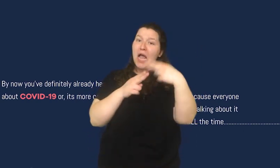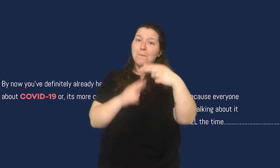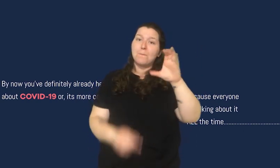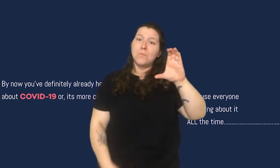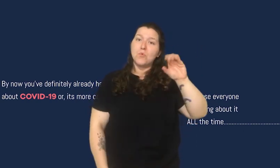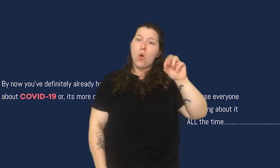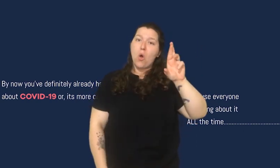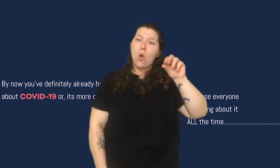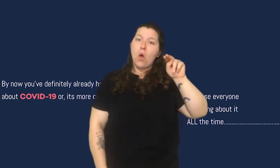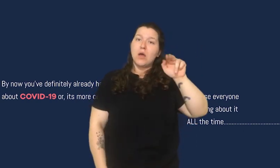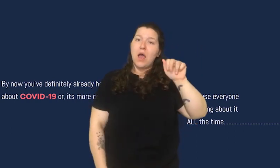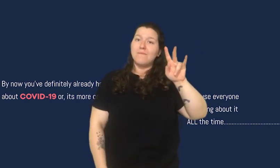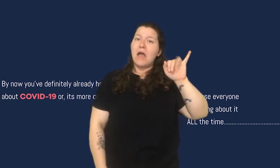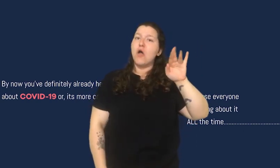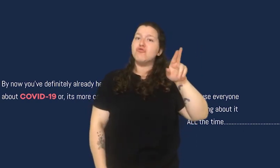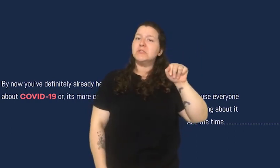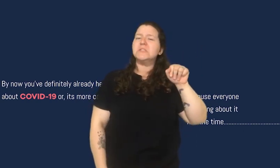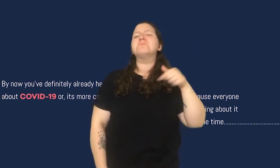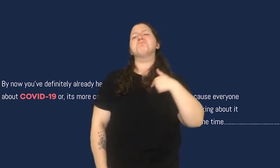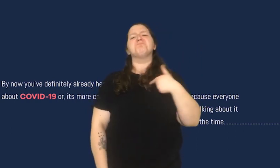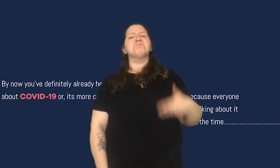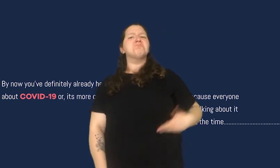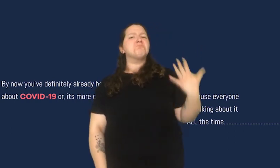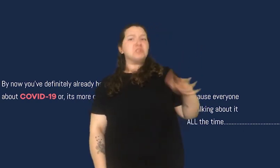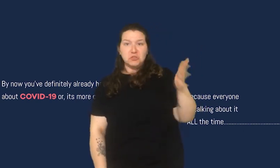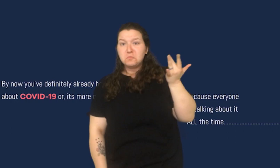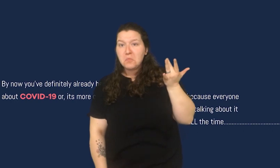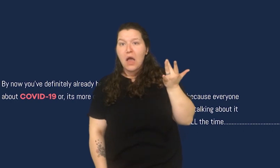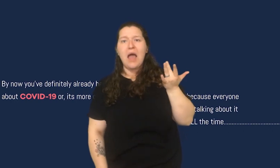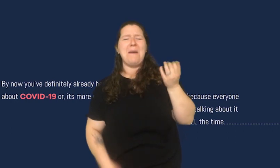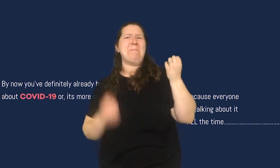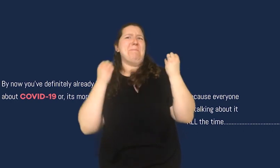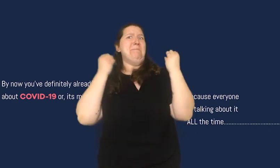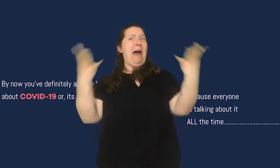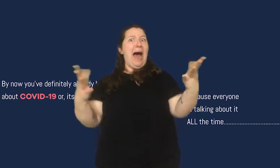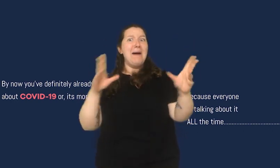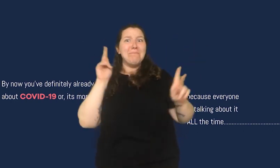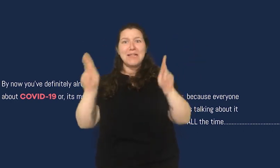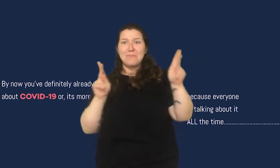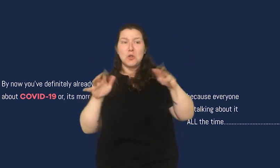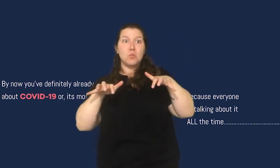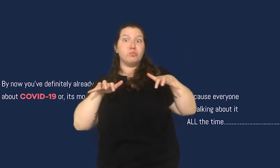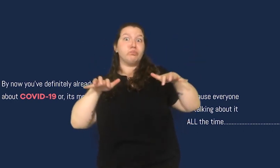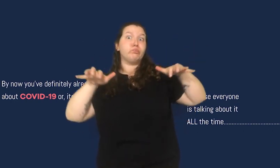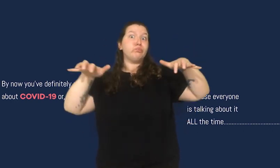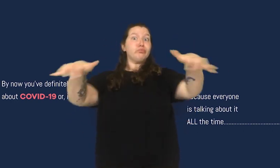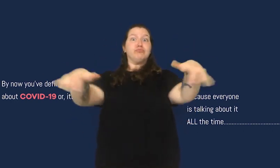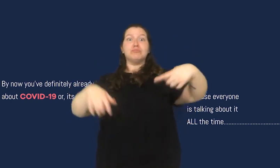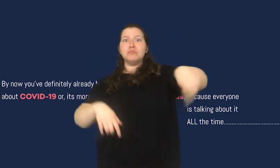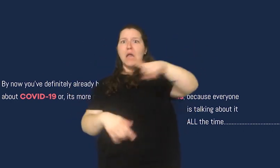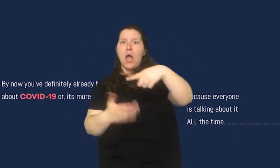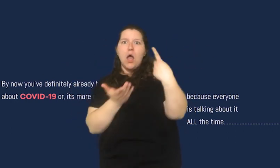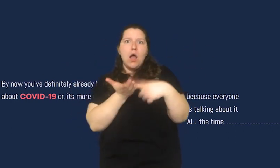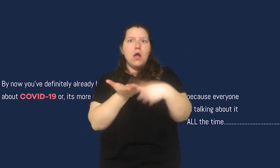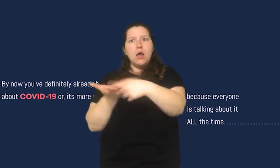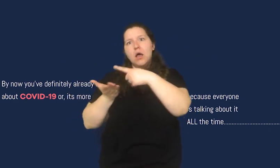or its more common name coronavirus, because everyone is talking about it